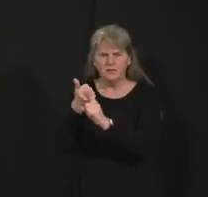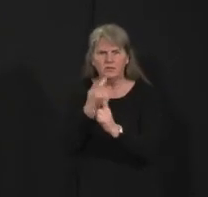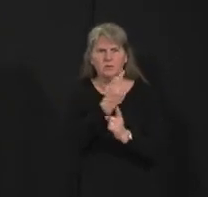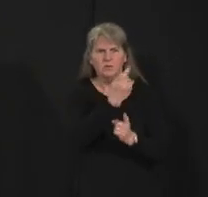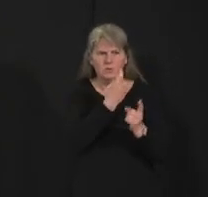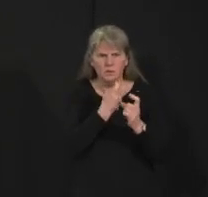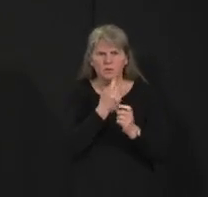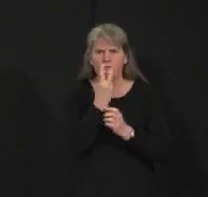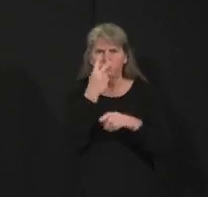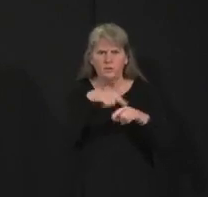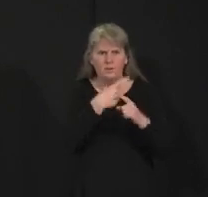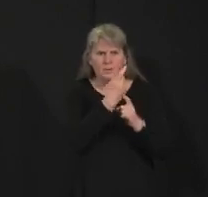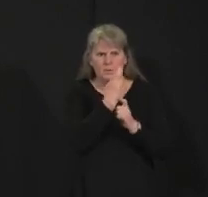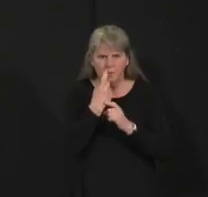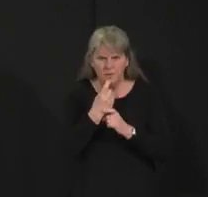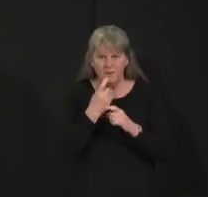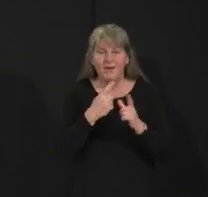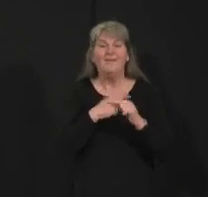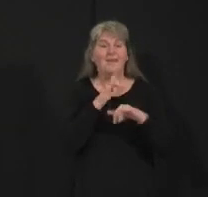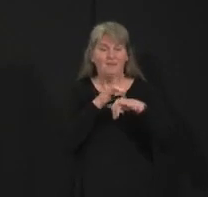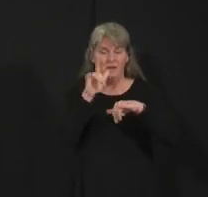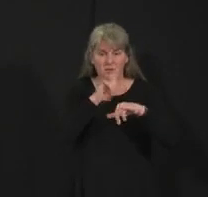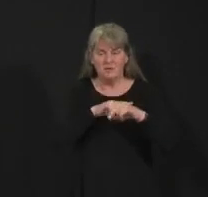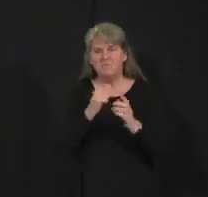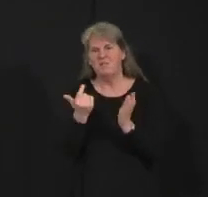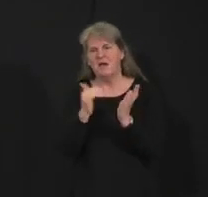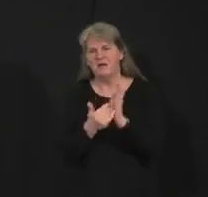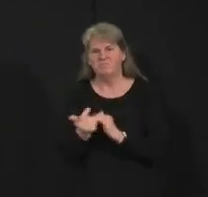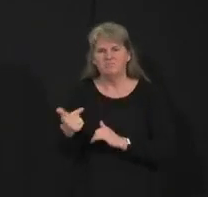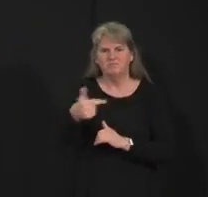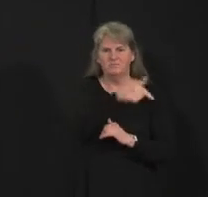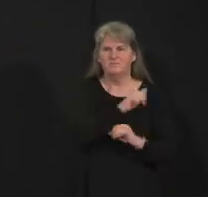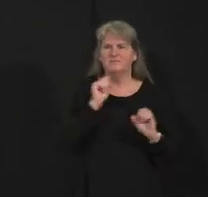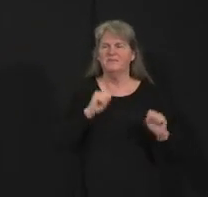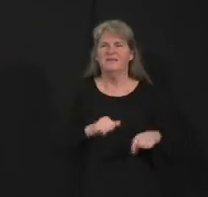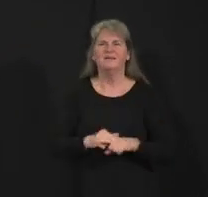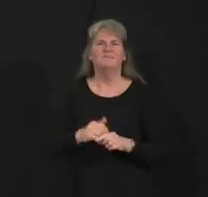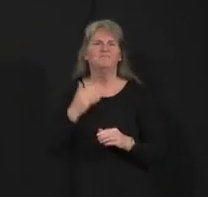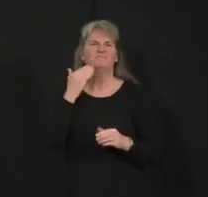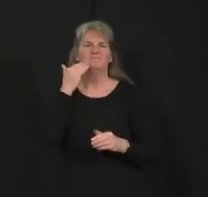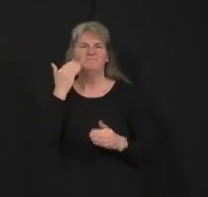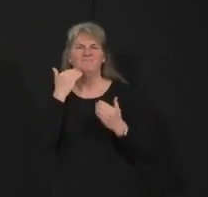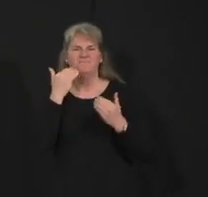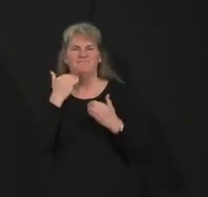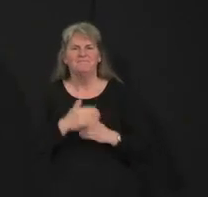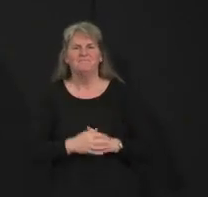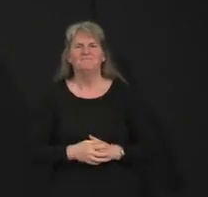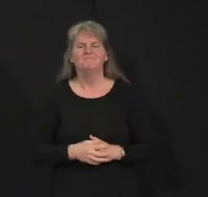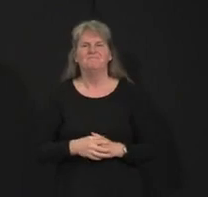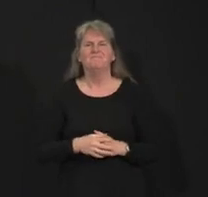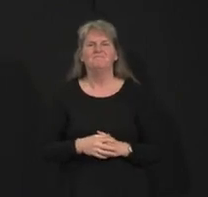follow-up and if we have any time left we will go back to the phone lines. Thank you. Dr Hanley? Thank you.